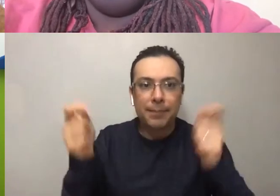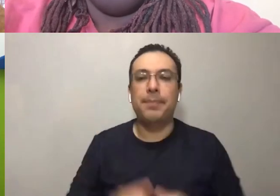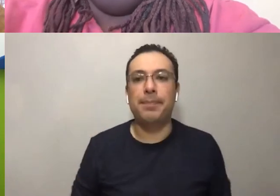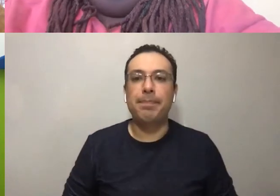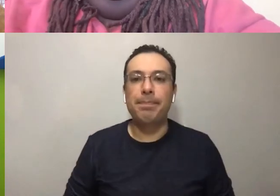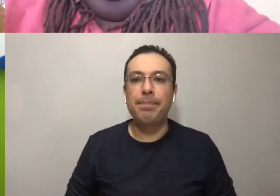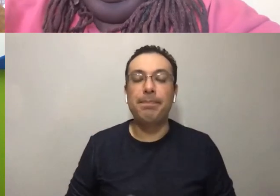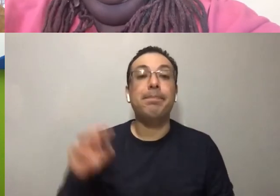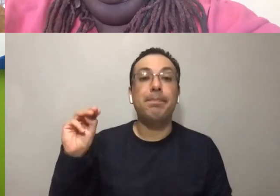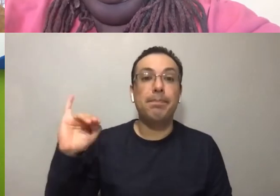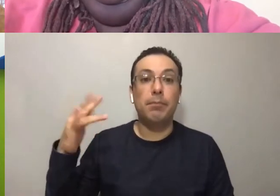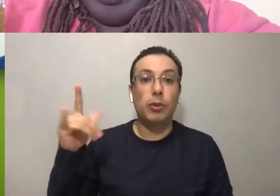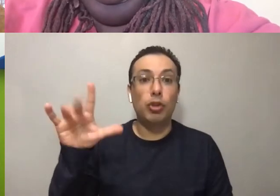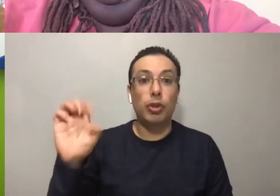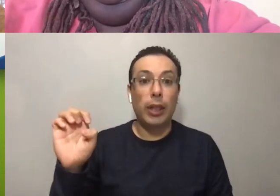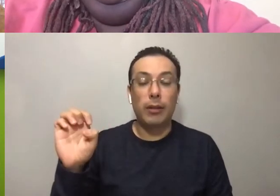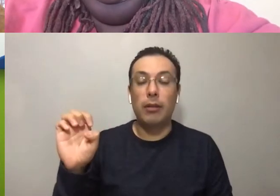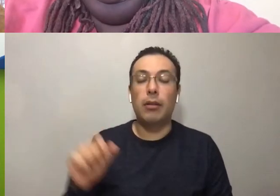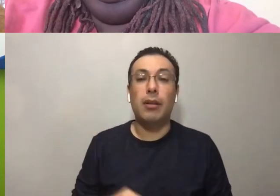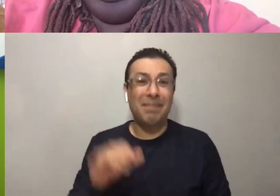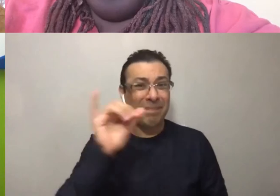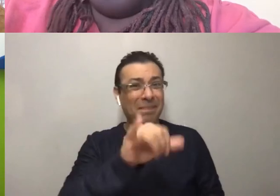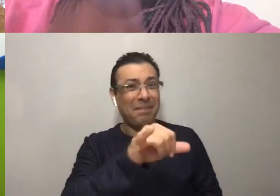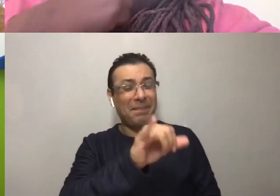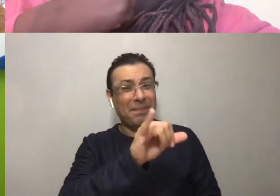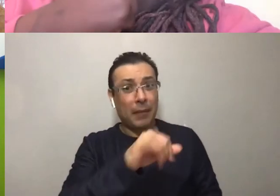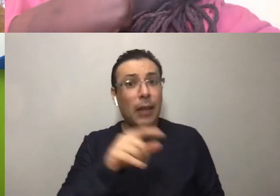We see this a lot in the world of voting and elections, right?